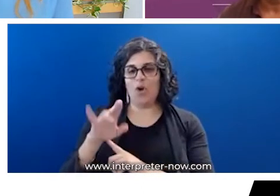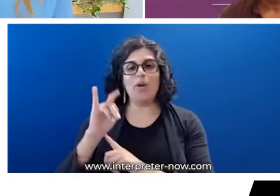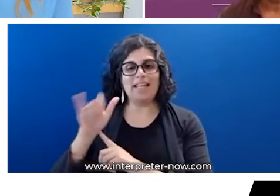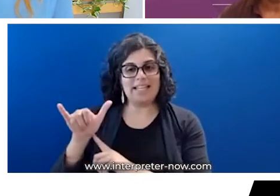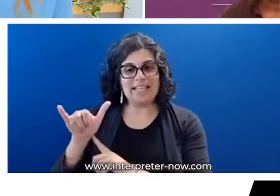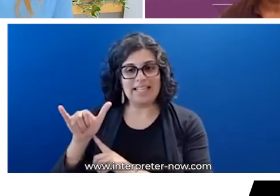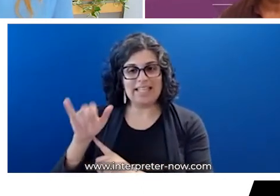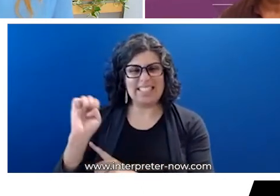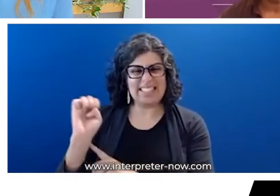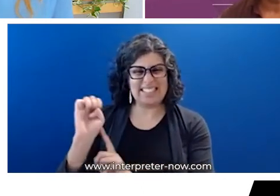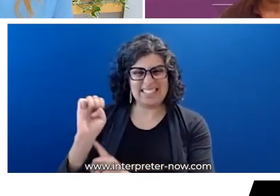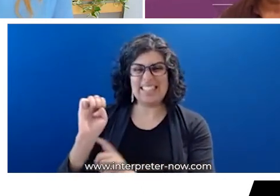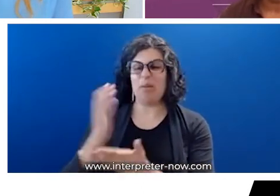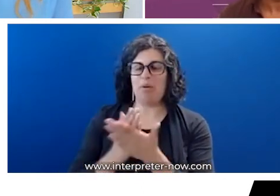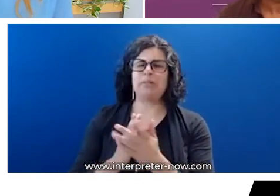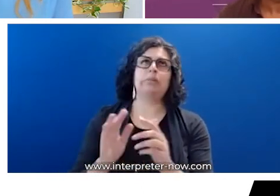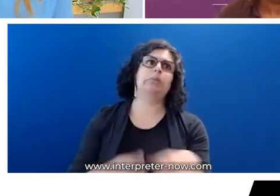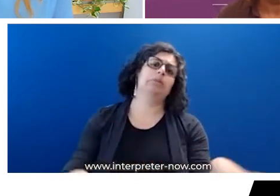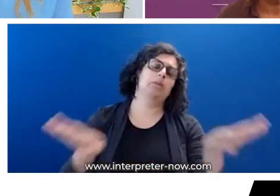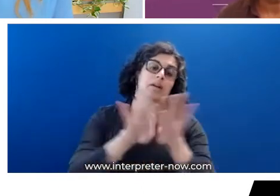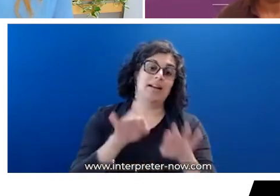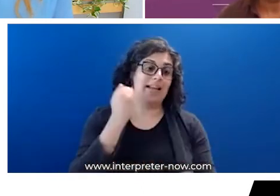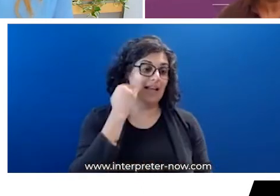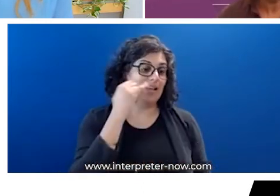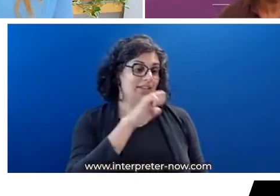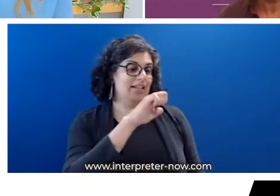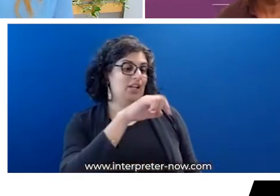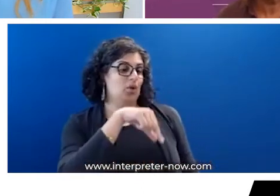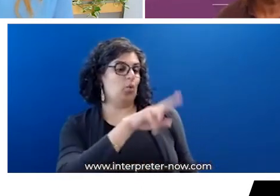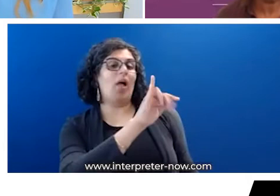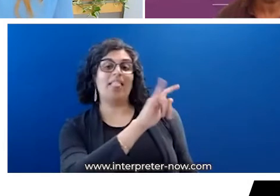I often say that if equality is the hope for the end, which it is, we know we live in a